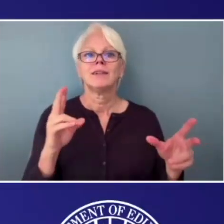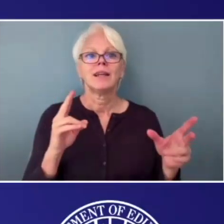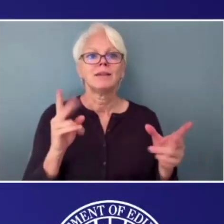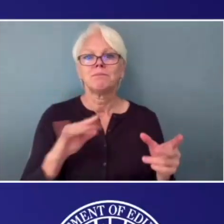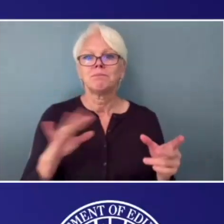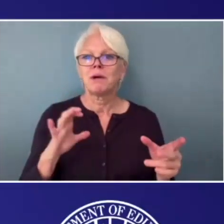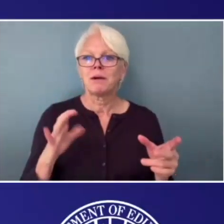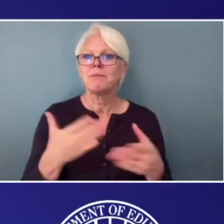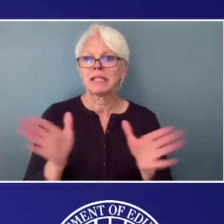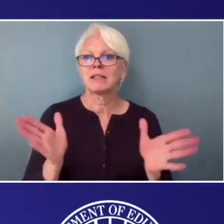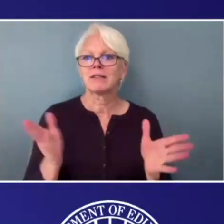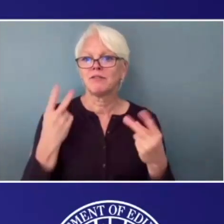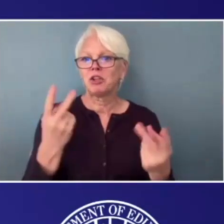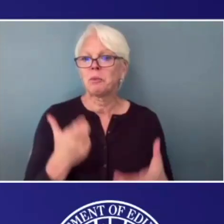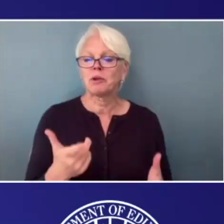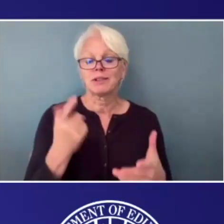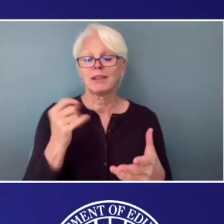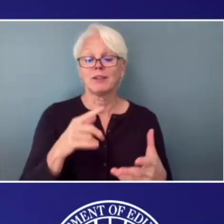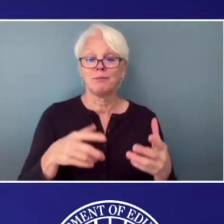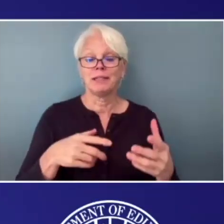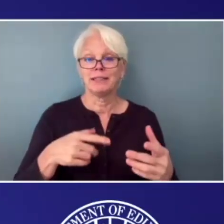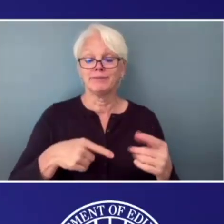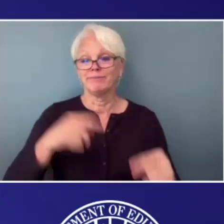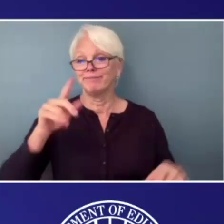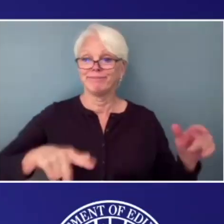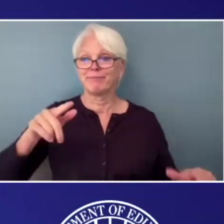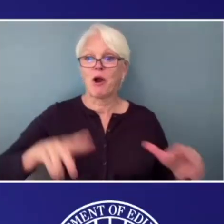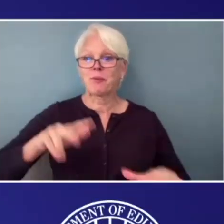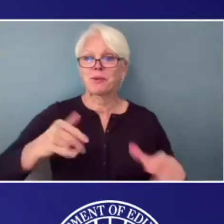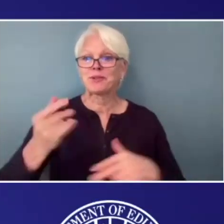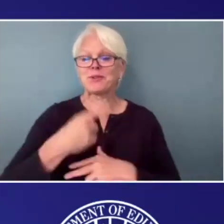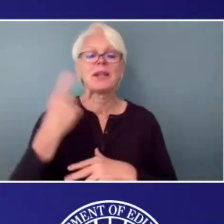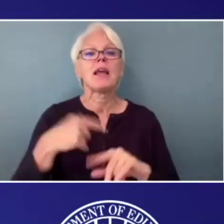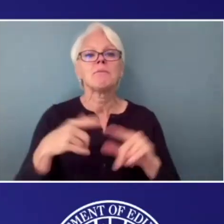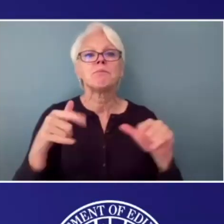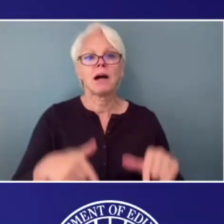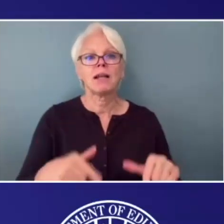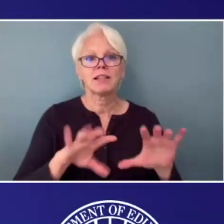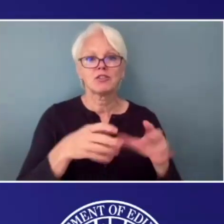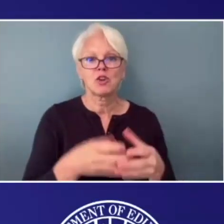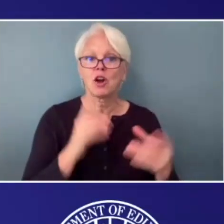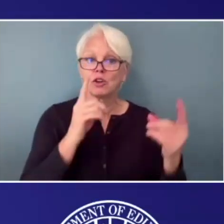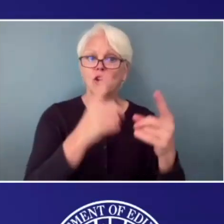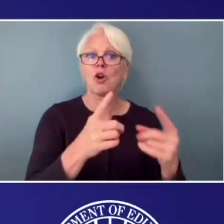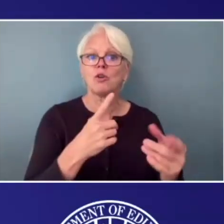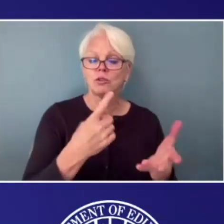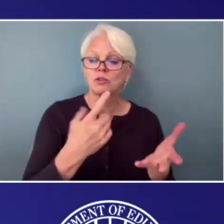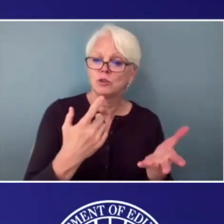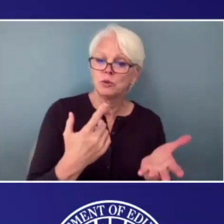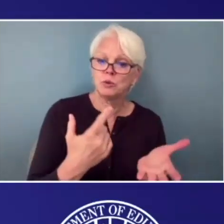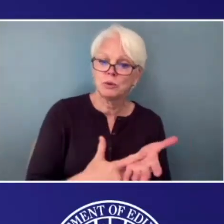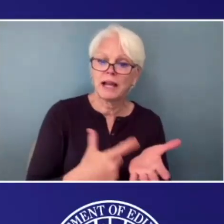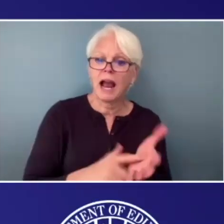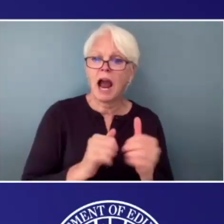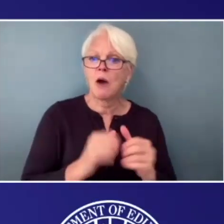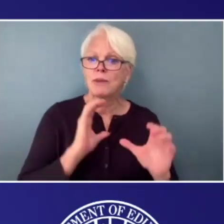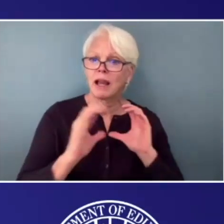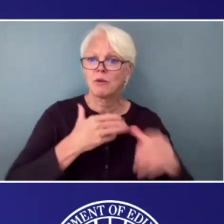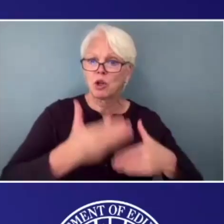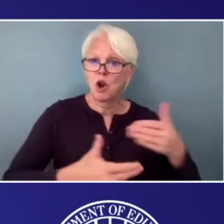This caucus met to discuss what those -- how those conversations have been going, because there were two separate conversations. And just to get on the same